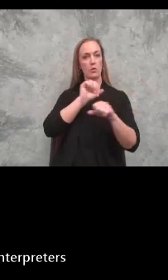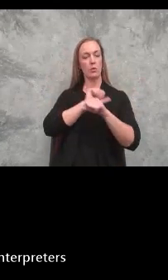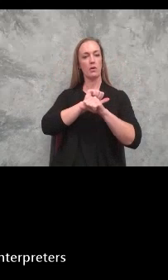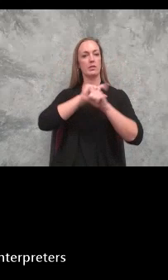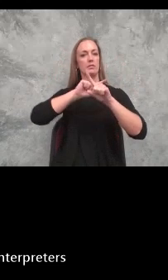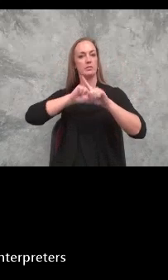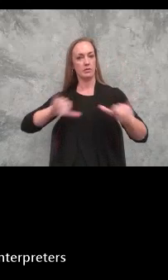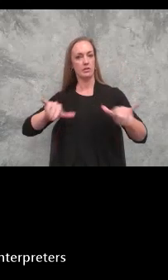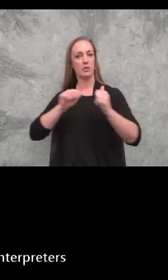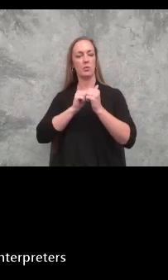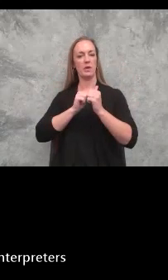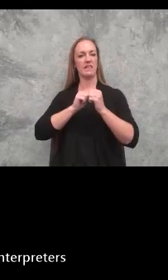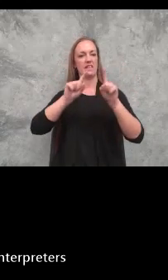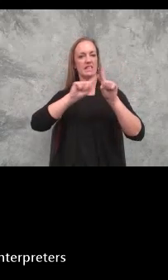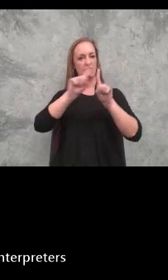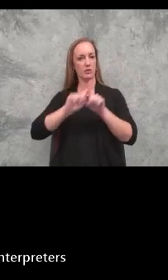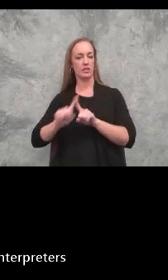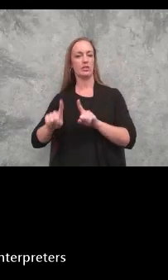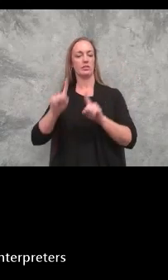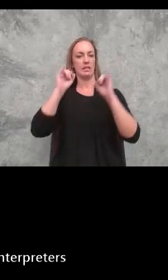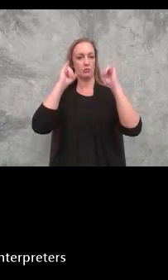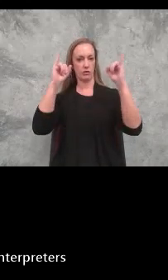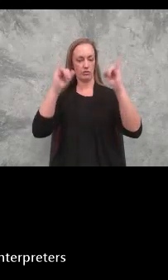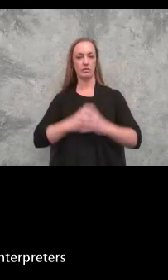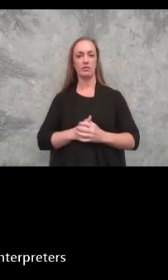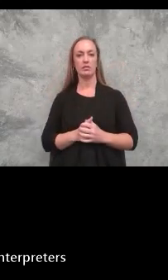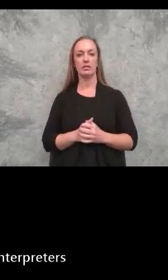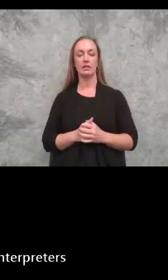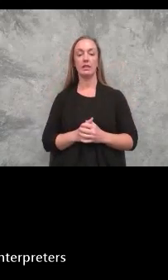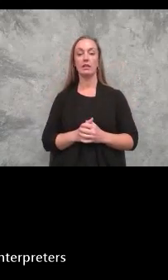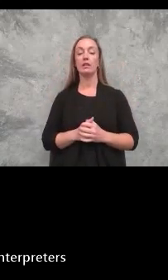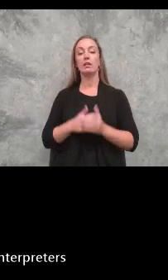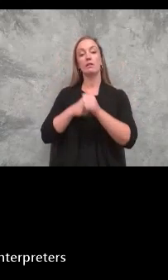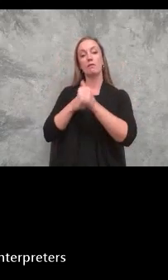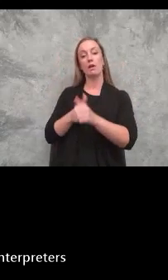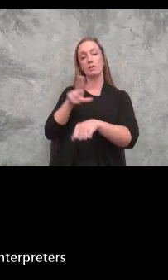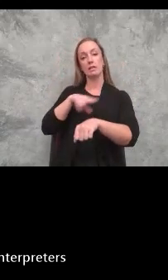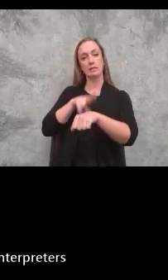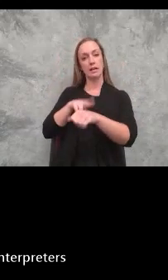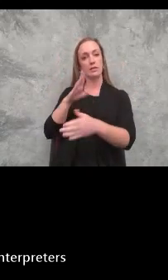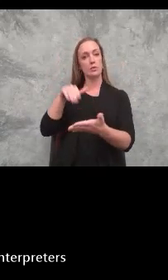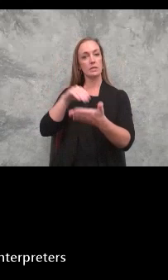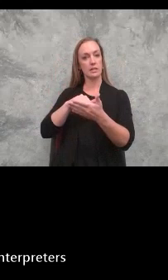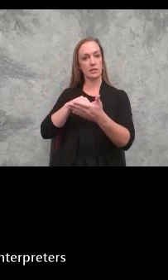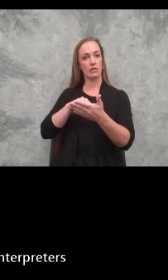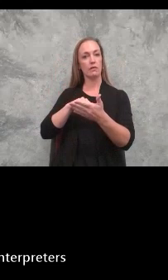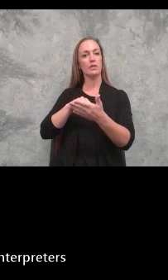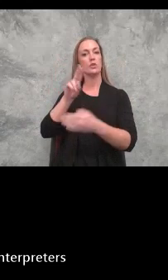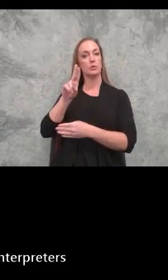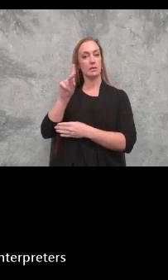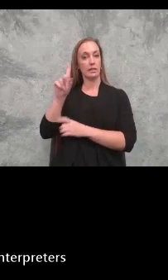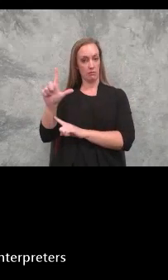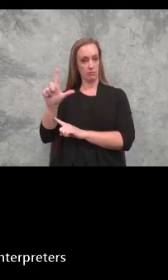with differentiated instruction. According to the National Center on Universal Design for Learning,